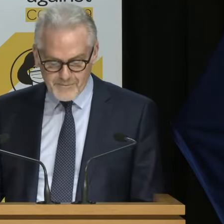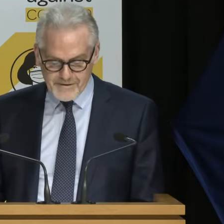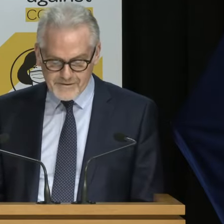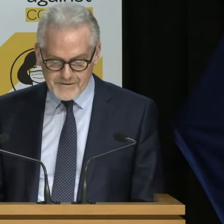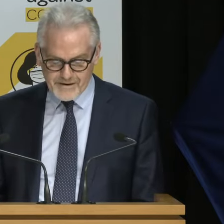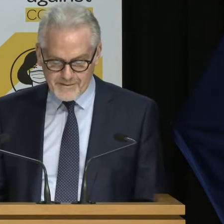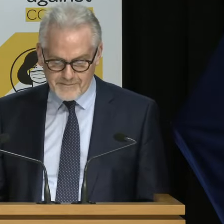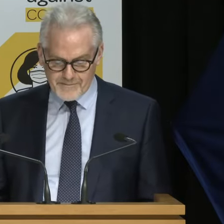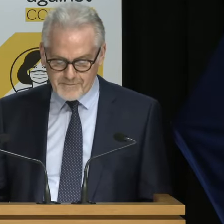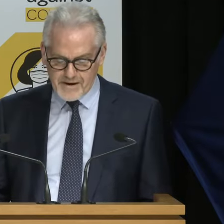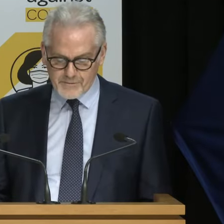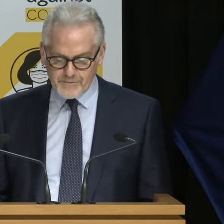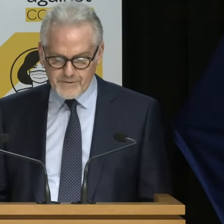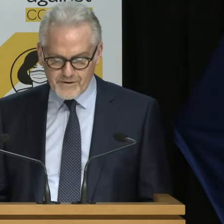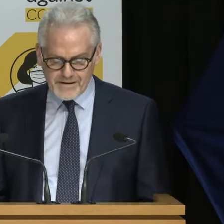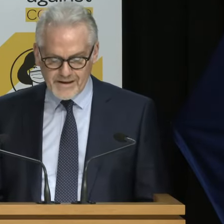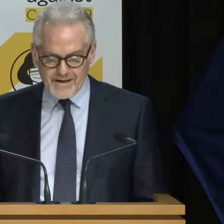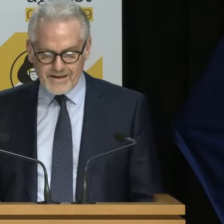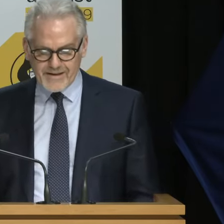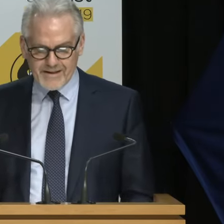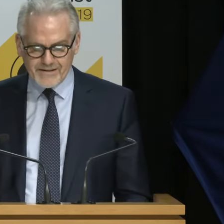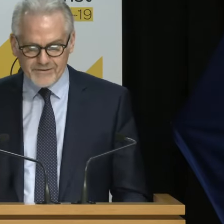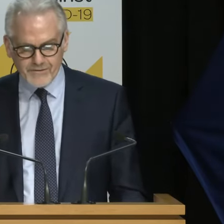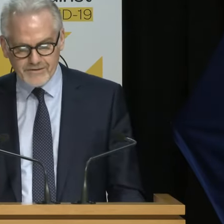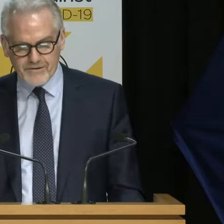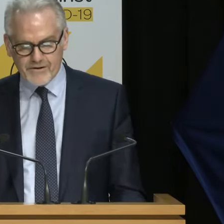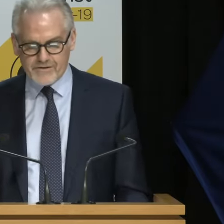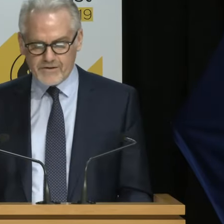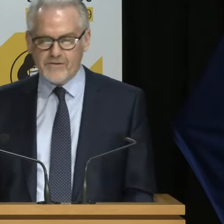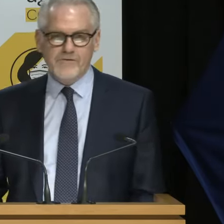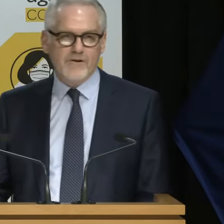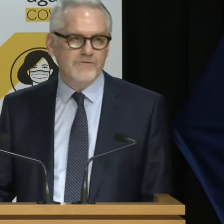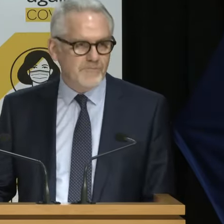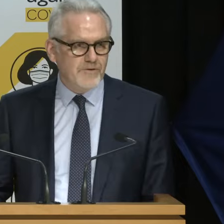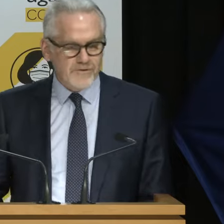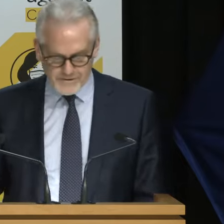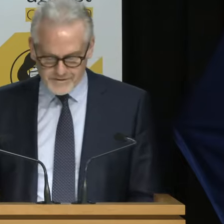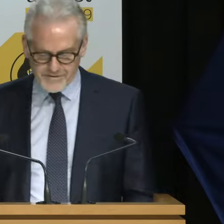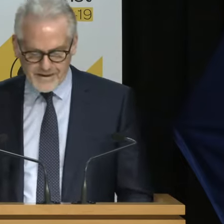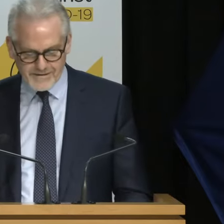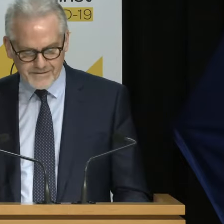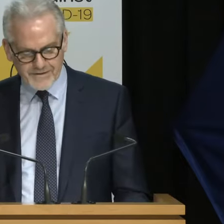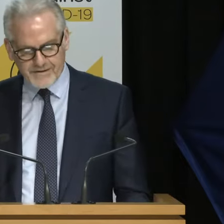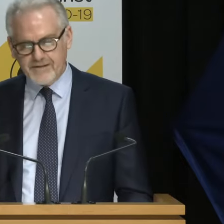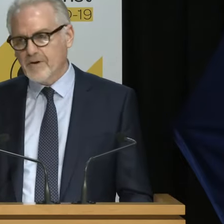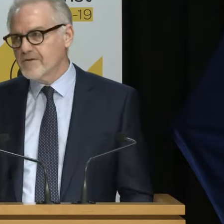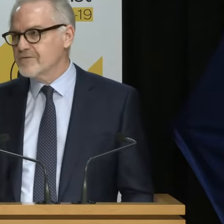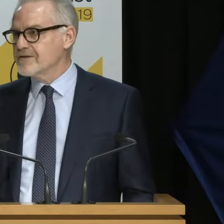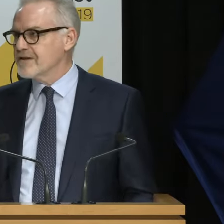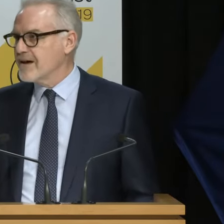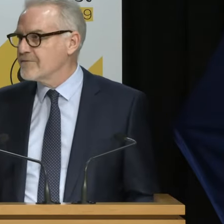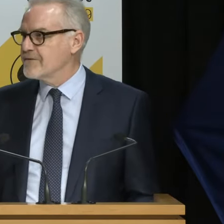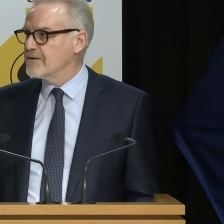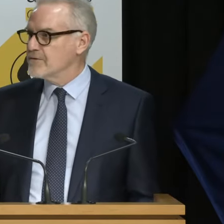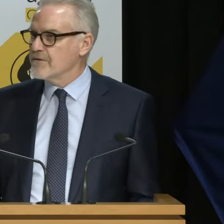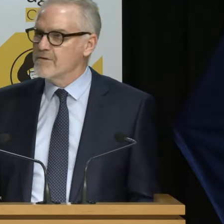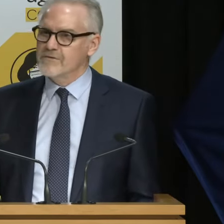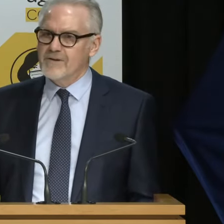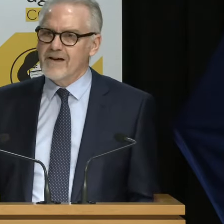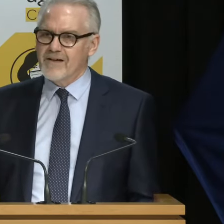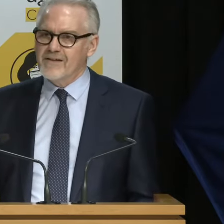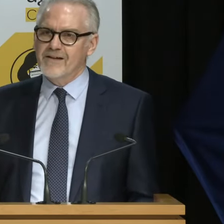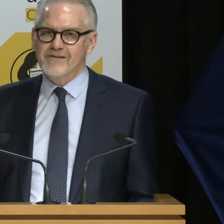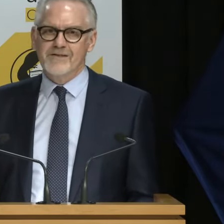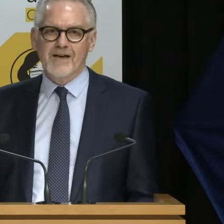COVID.